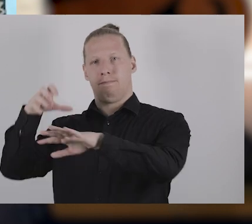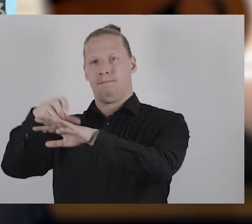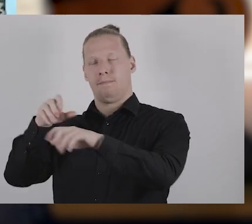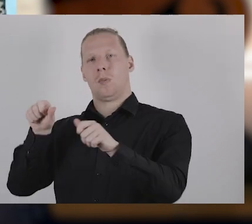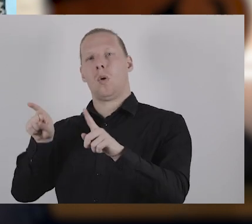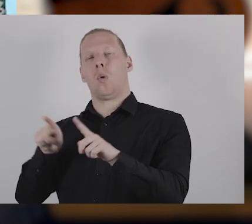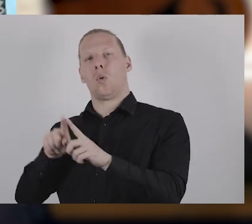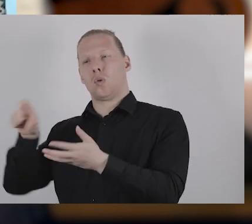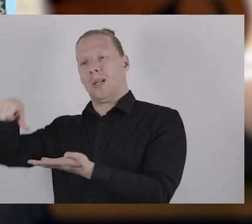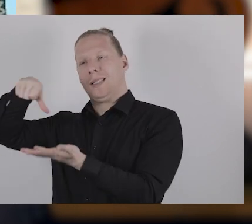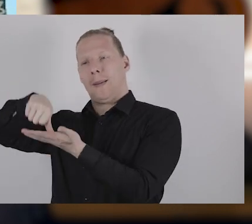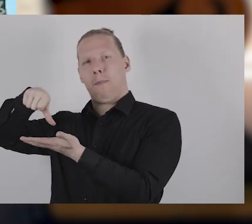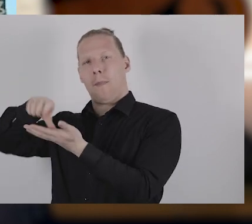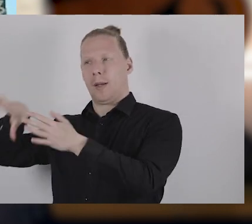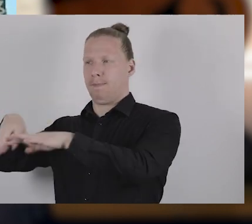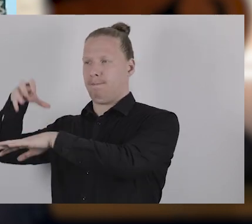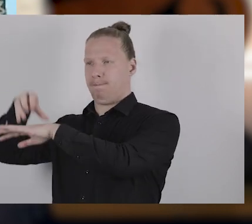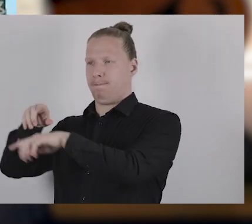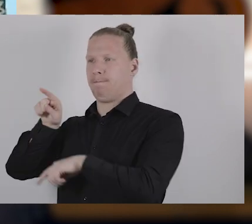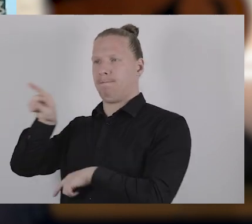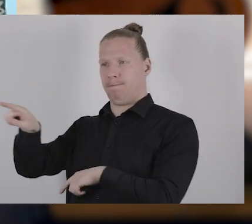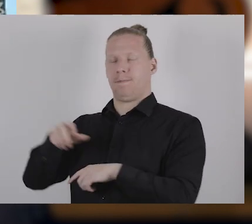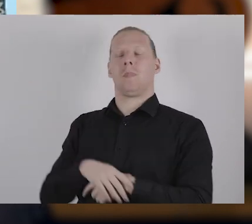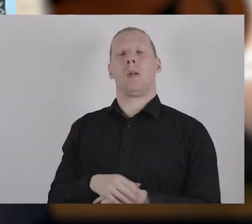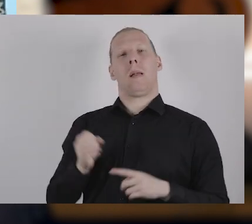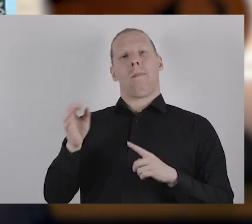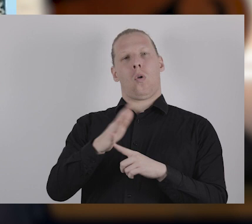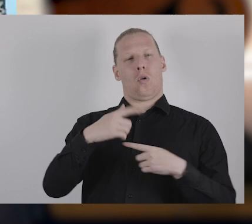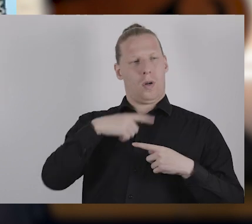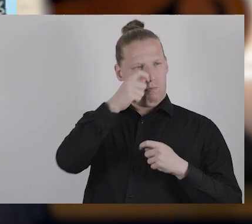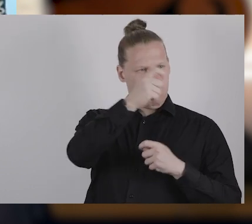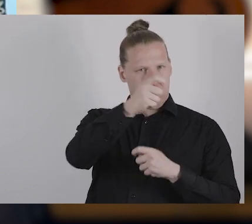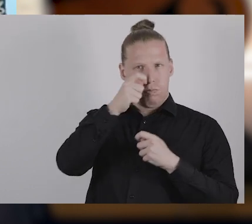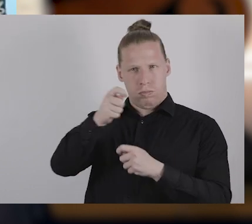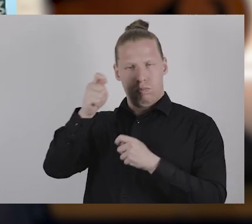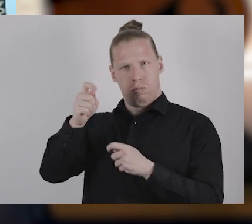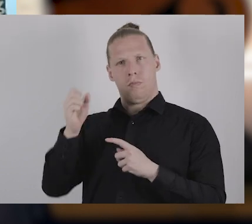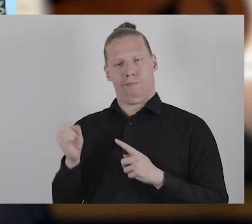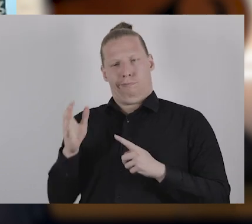I believe it is essential that we all take time to acknowledge excellence in the arts.